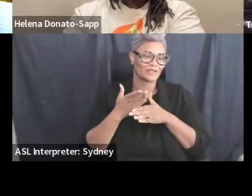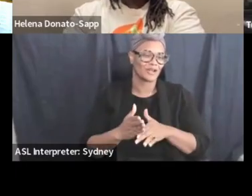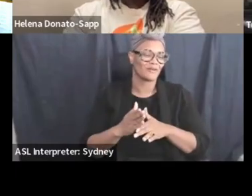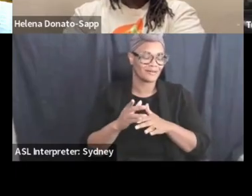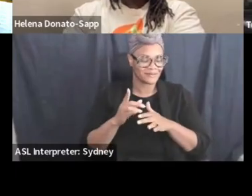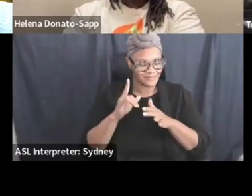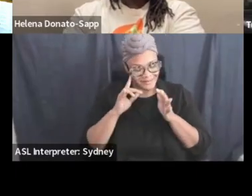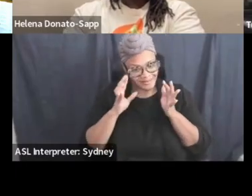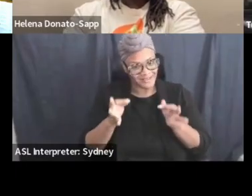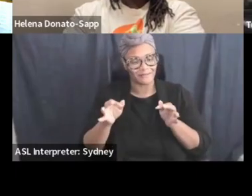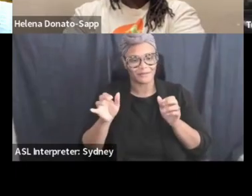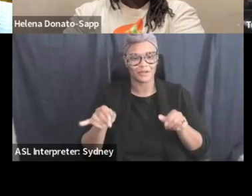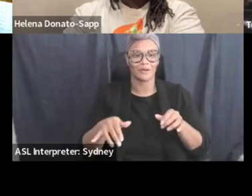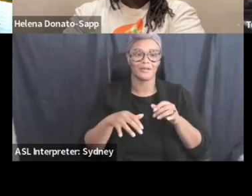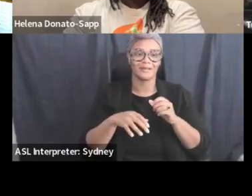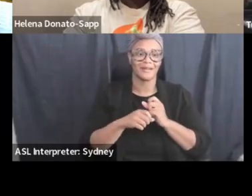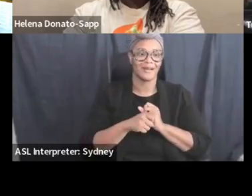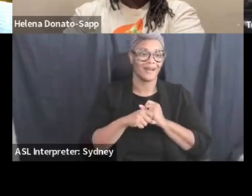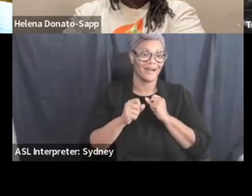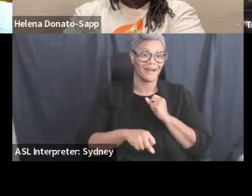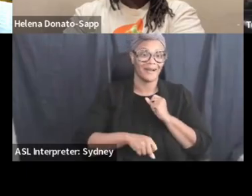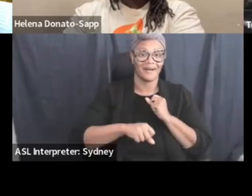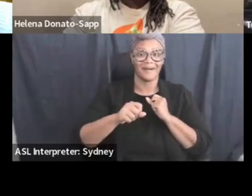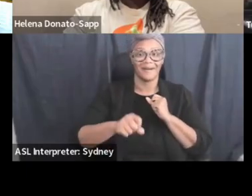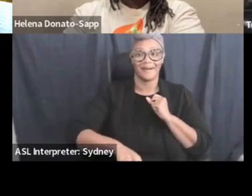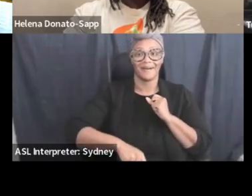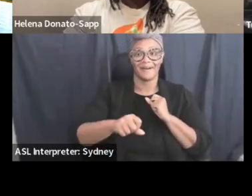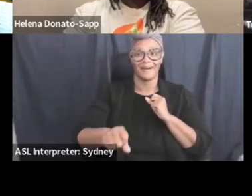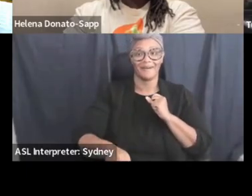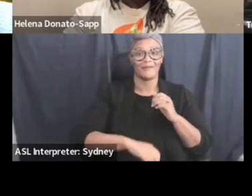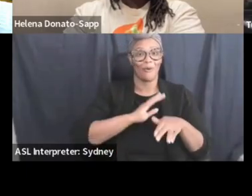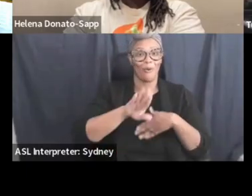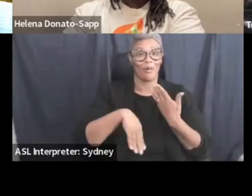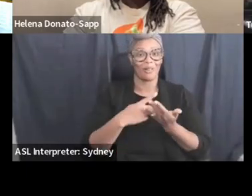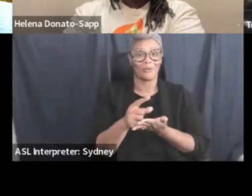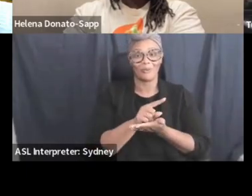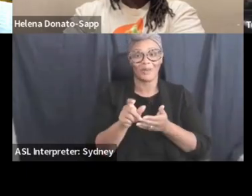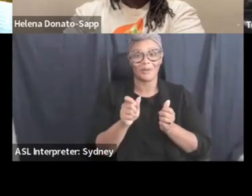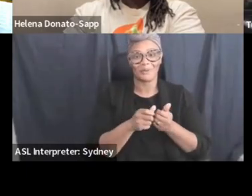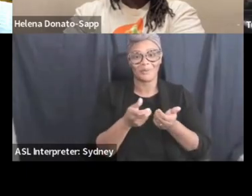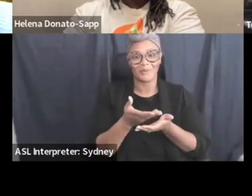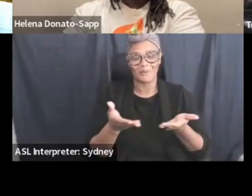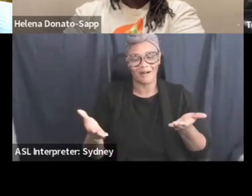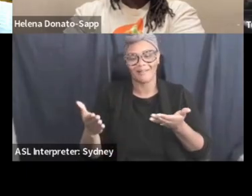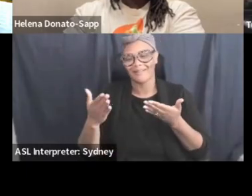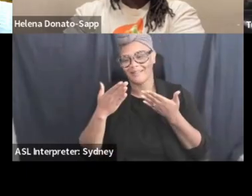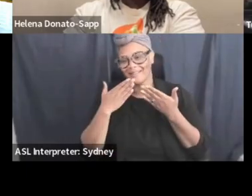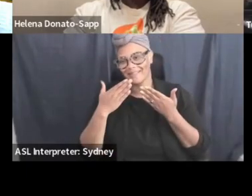hours and hours and all week with you all. Um so thank you though Carla. Um Helena,